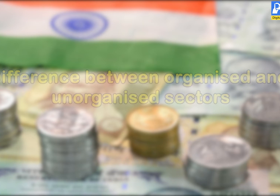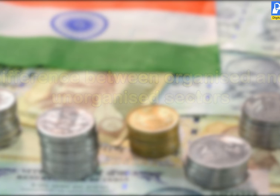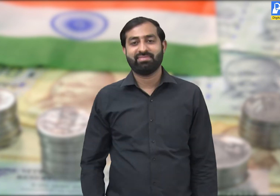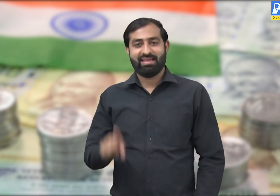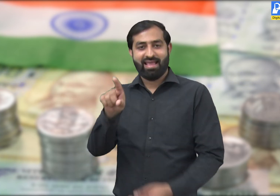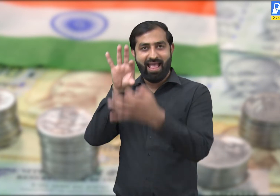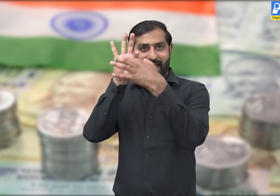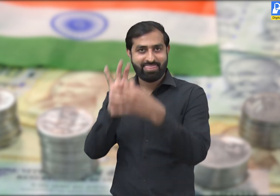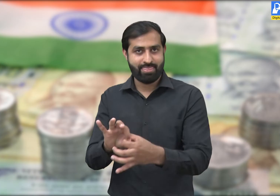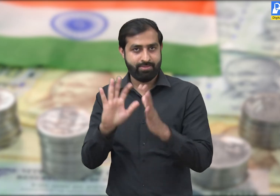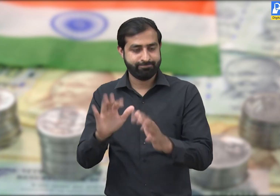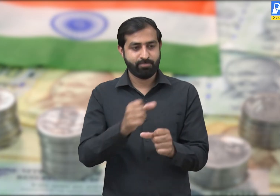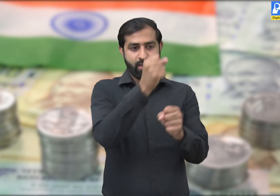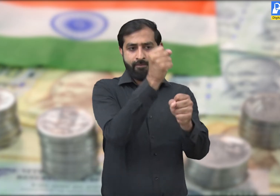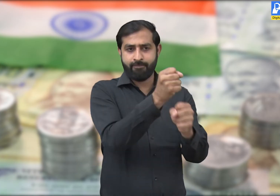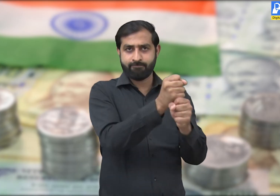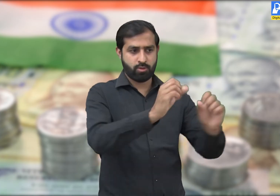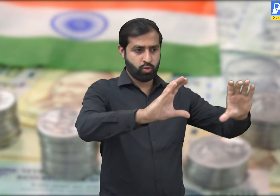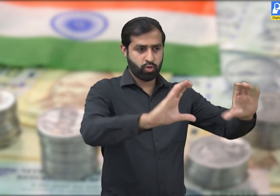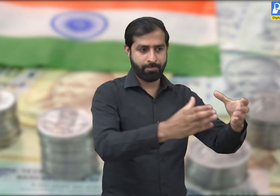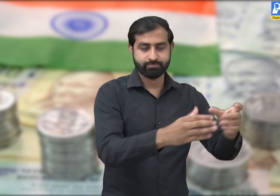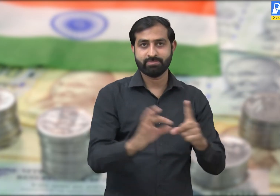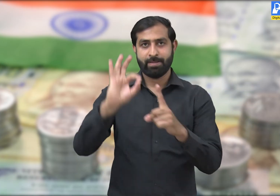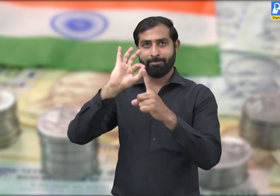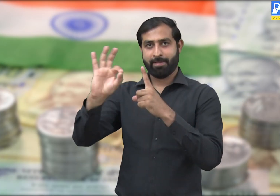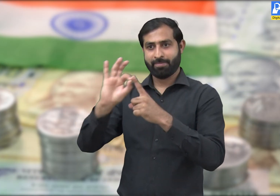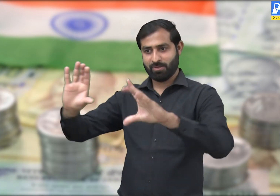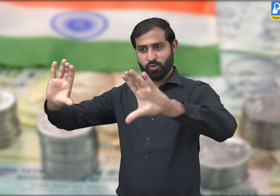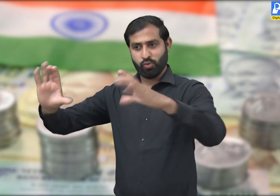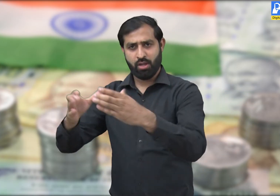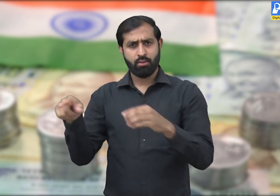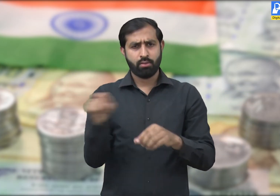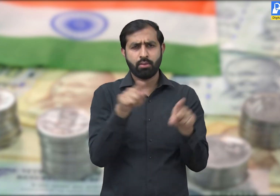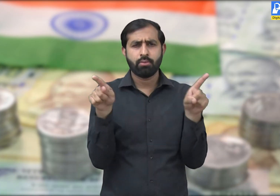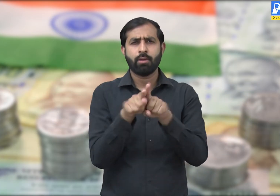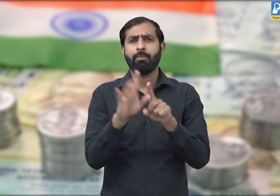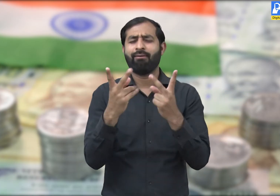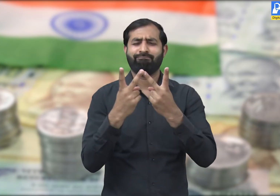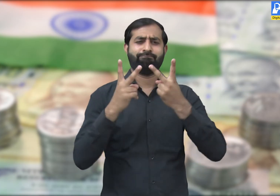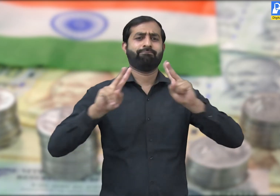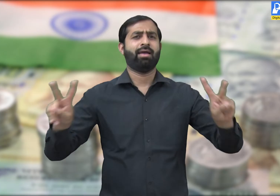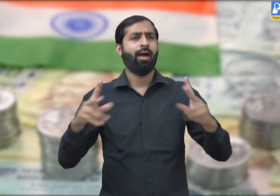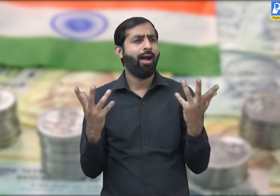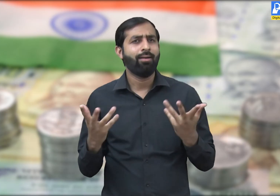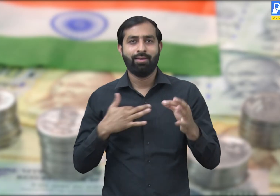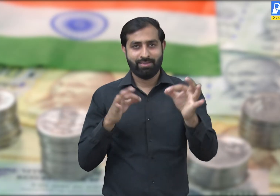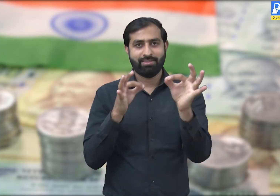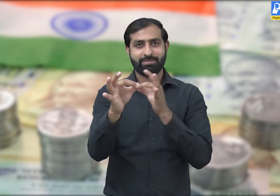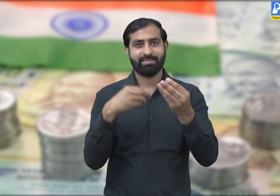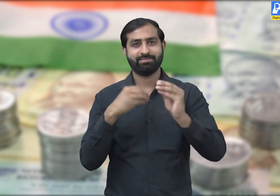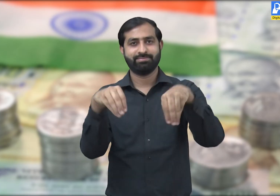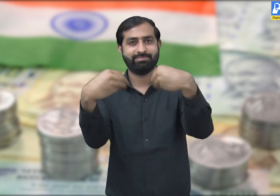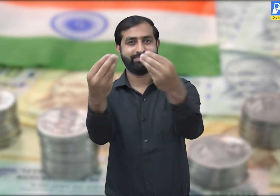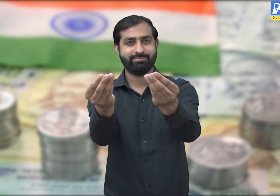Now let us look at the organized and unorganized sectors of economy and understand their difference.